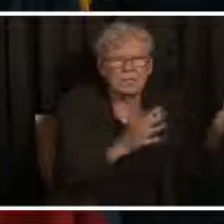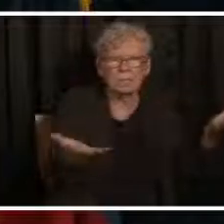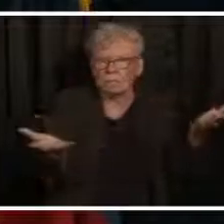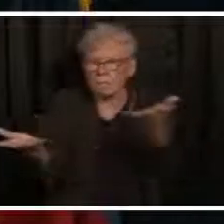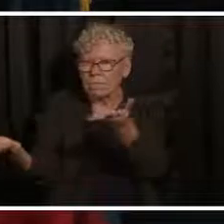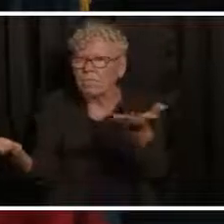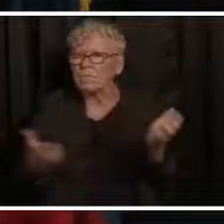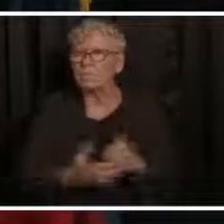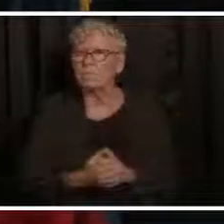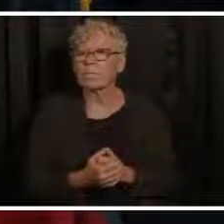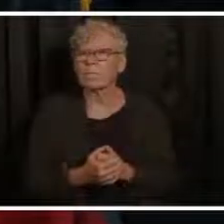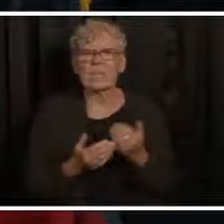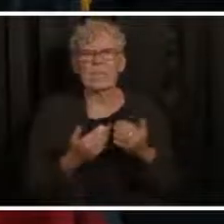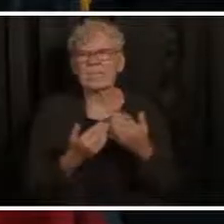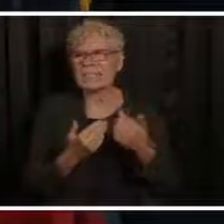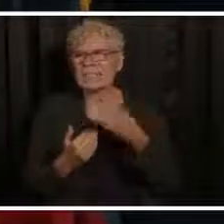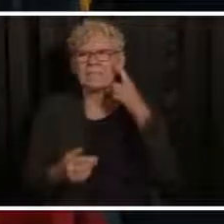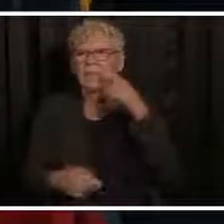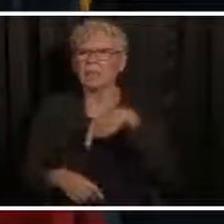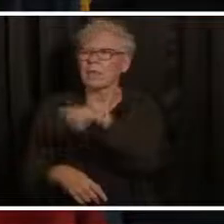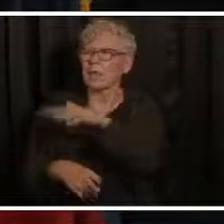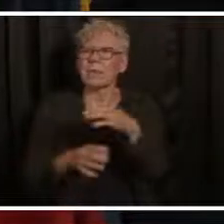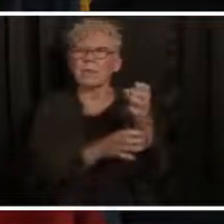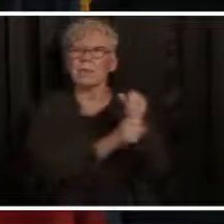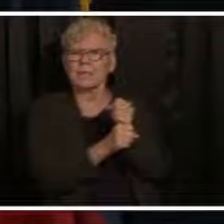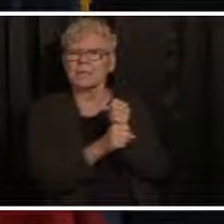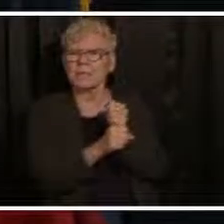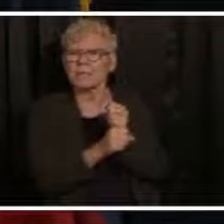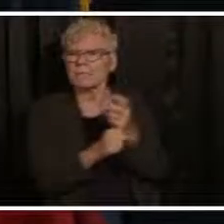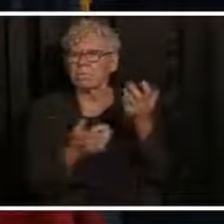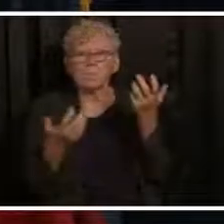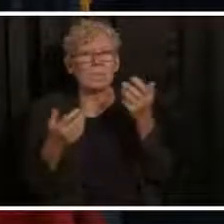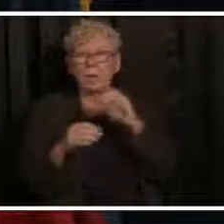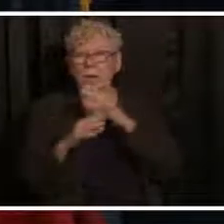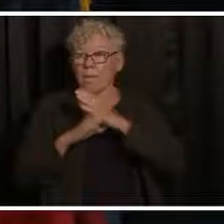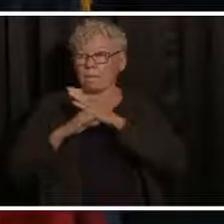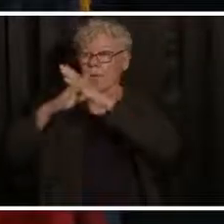any remaining barriers to the vaccination We vaccinated